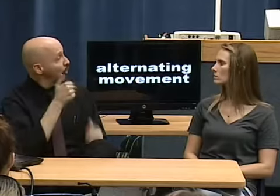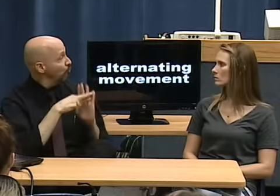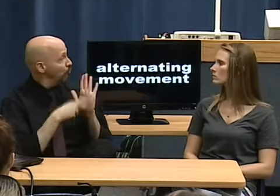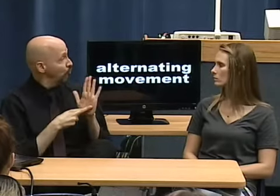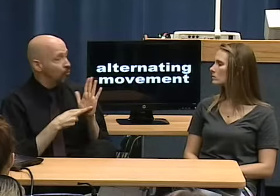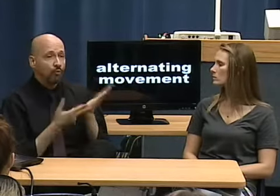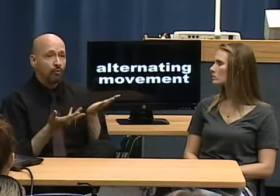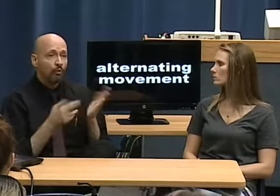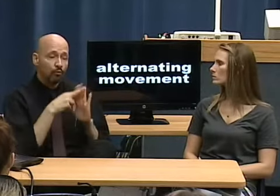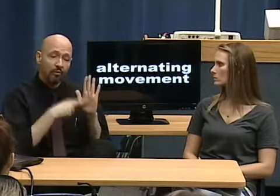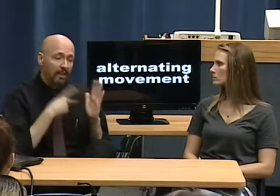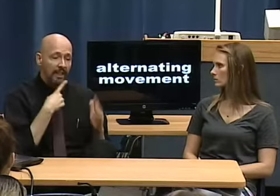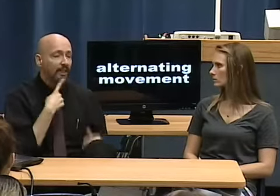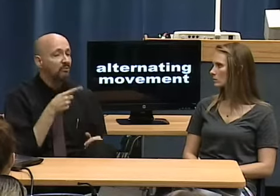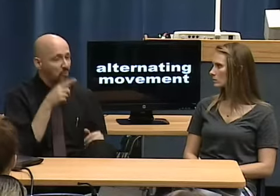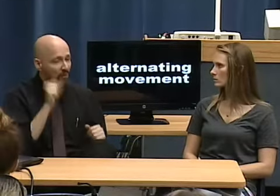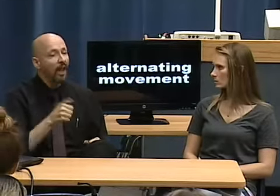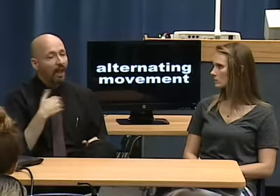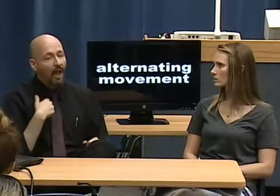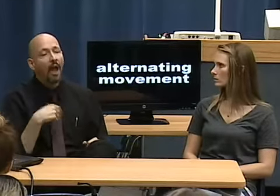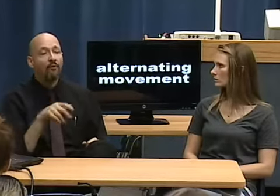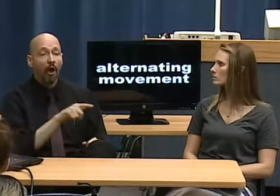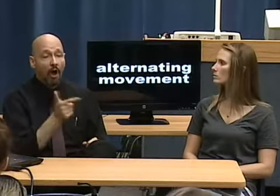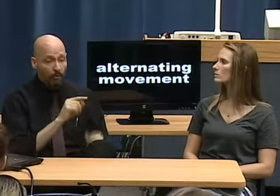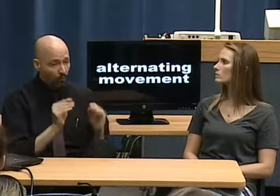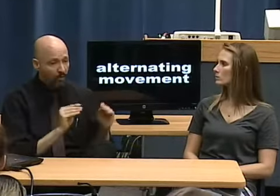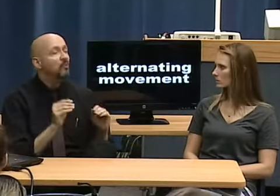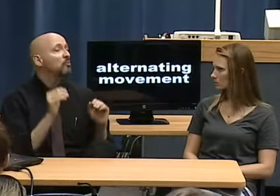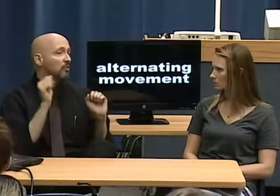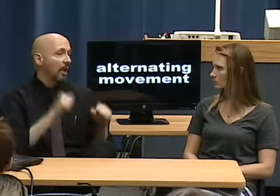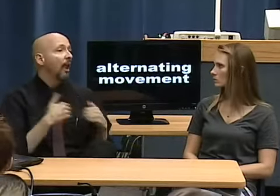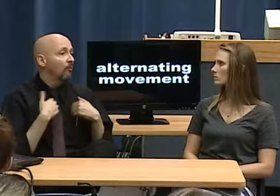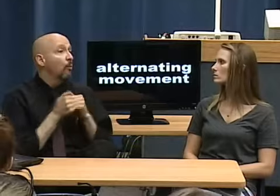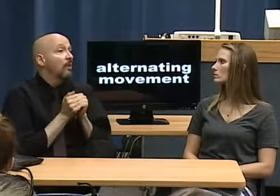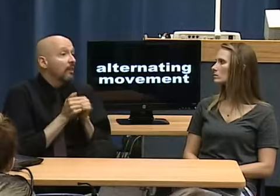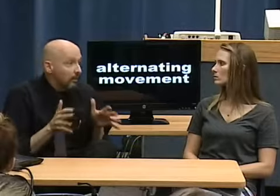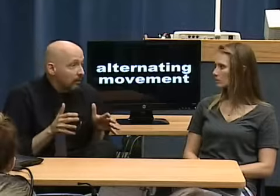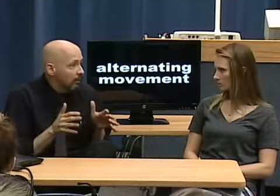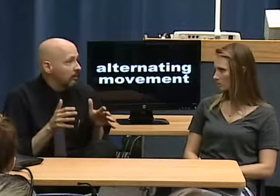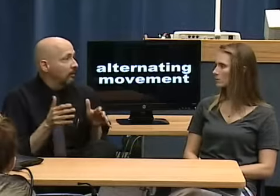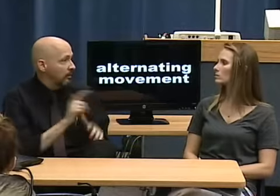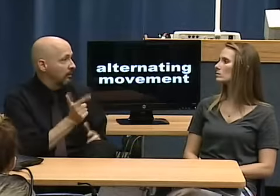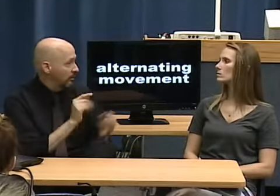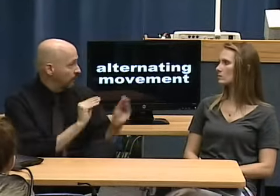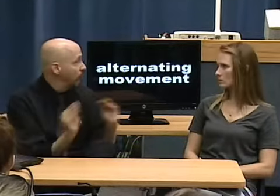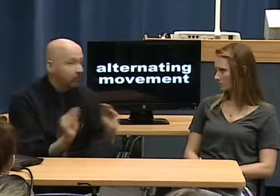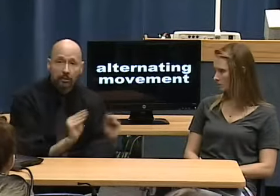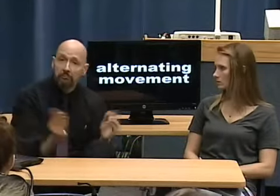Now, other rules? Another rule says you can have alternating movement. You can have it with or without alternating movement.